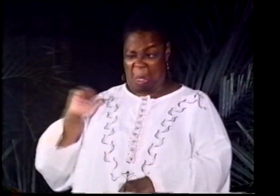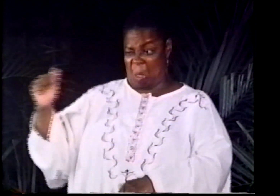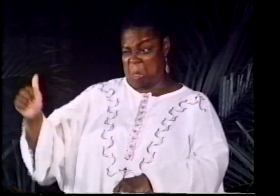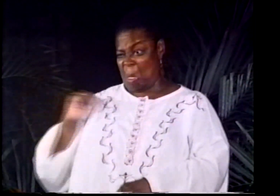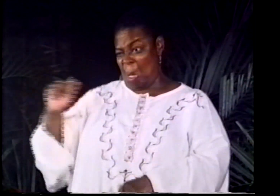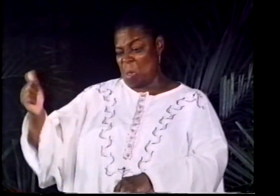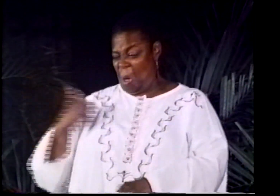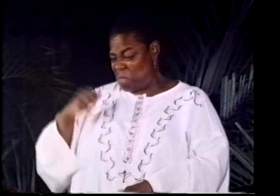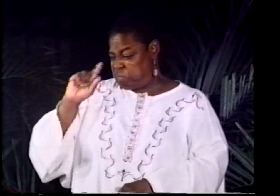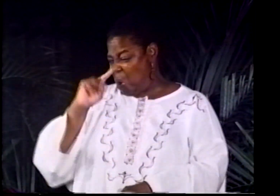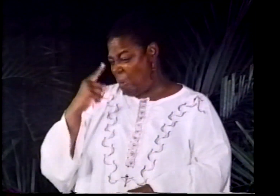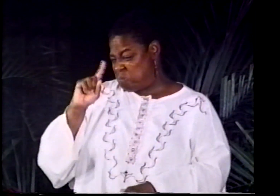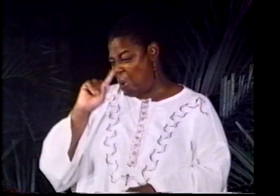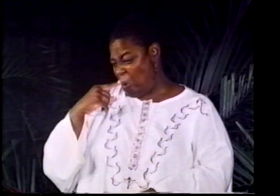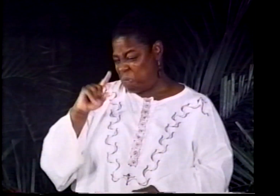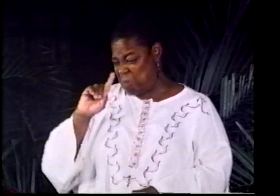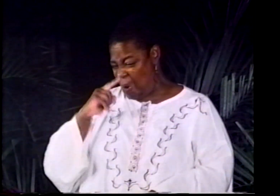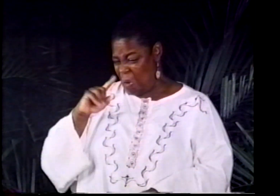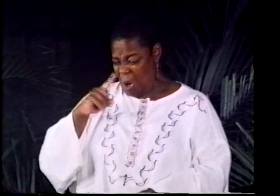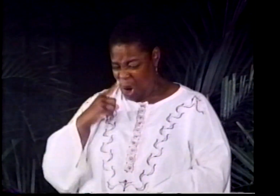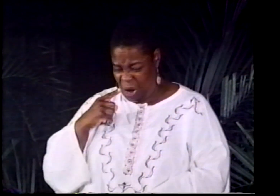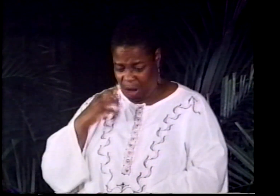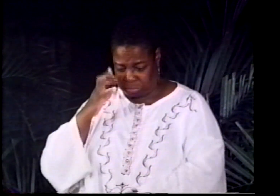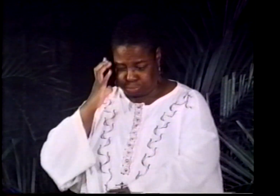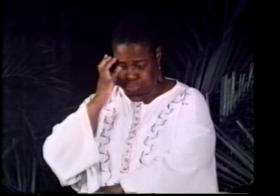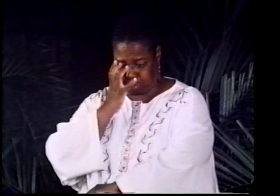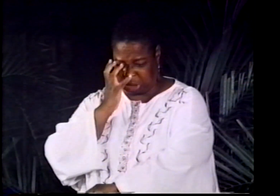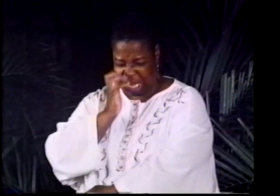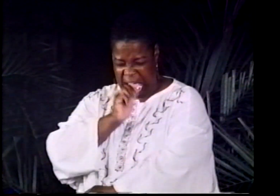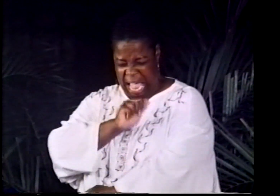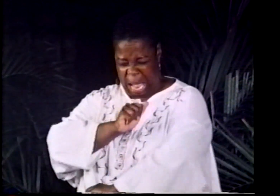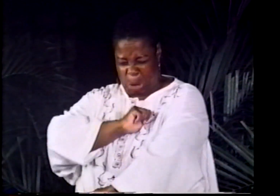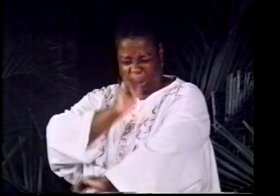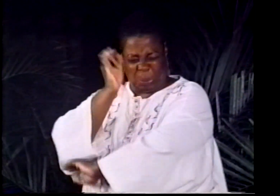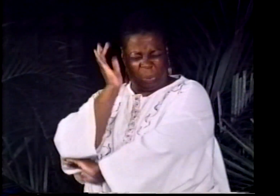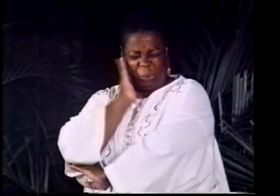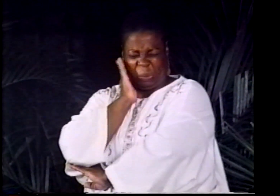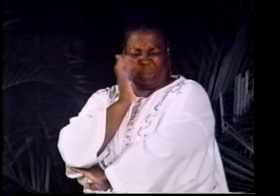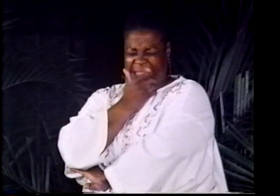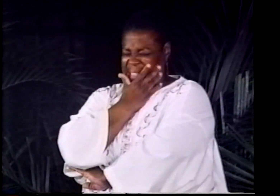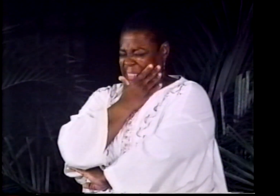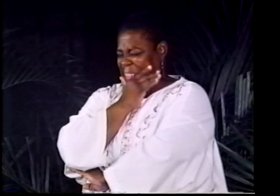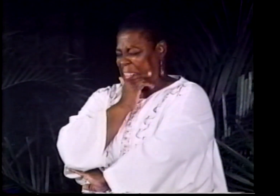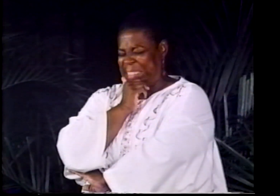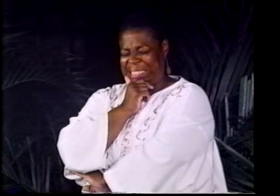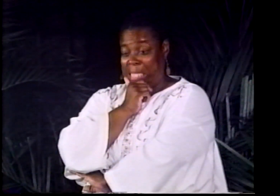to do that, I refuse to do this, this is terrible, I refuse, I refuse” and she finally just